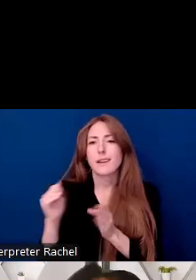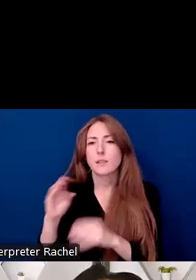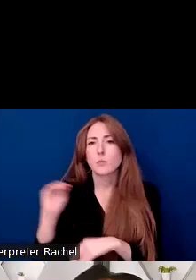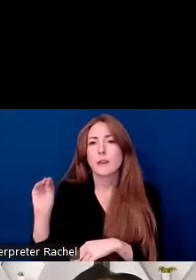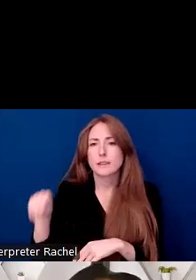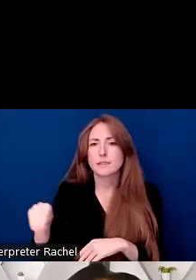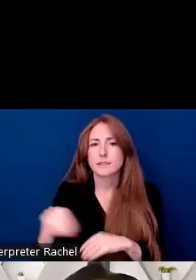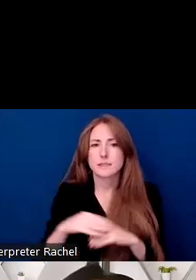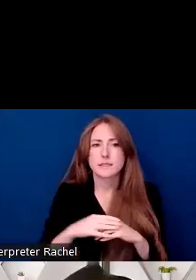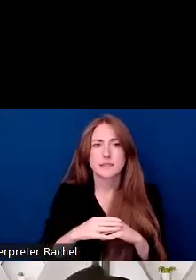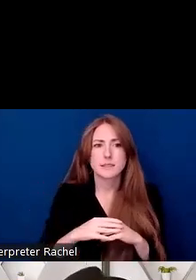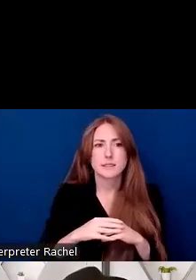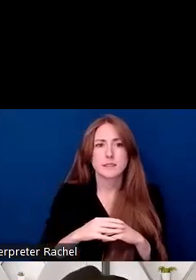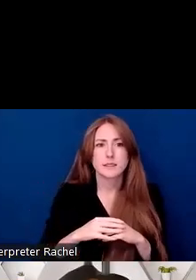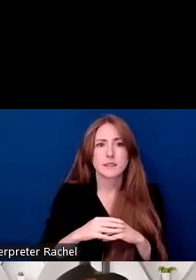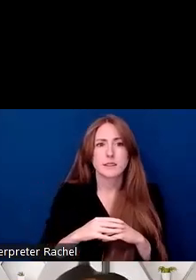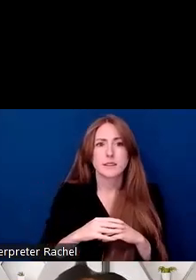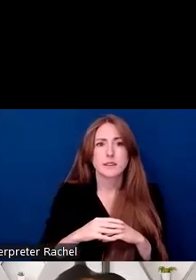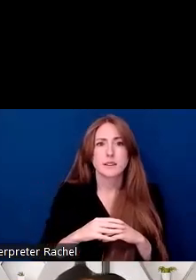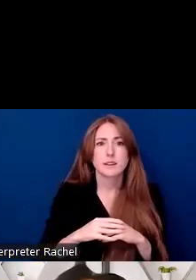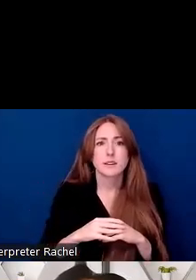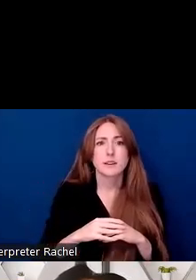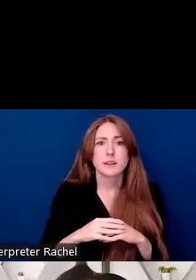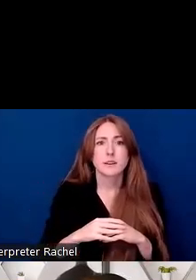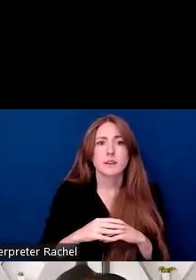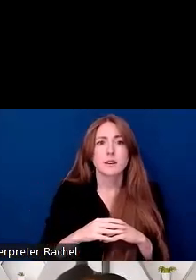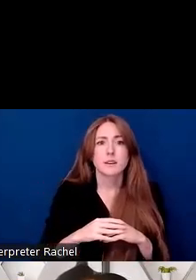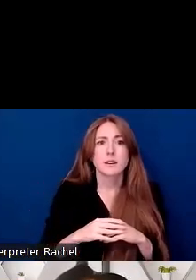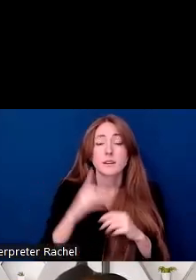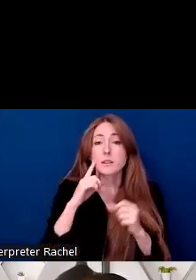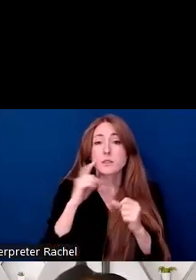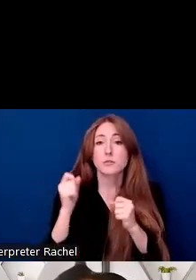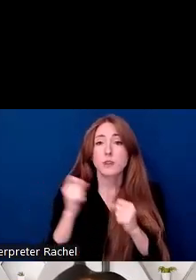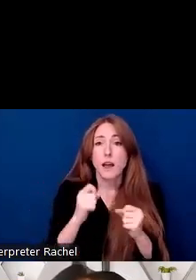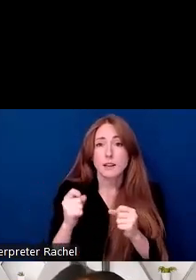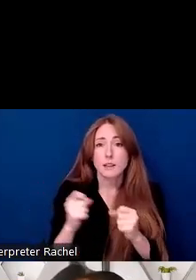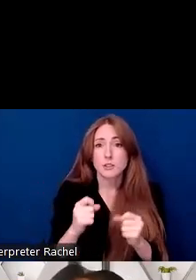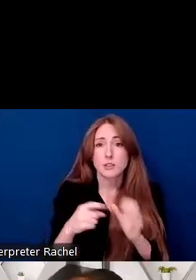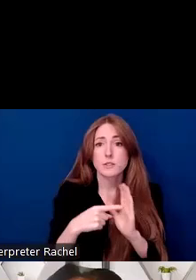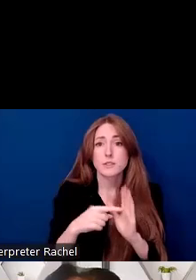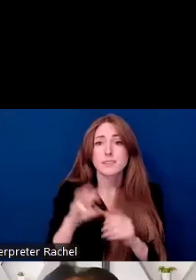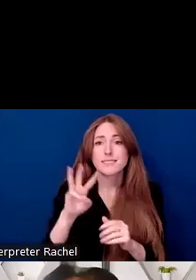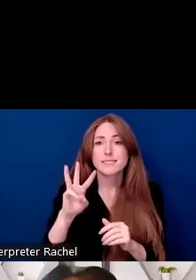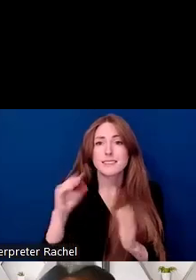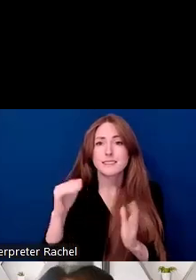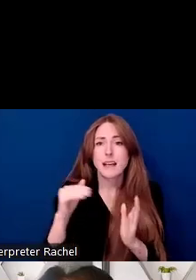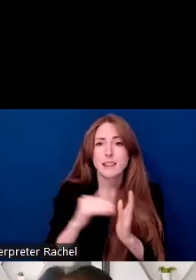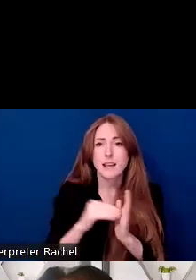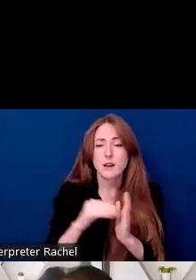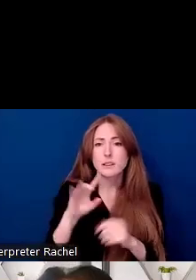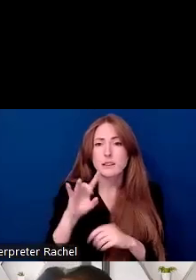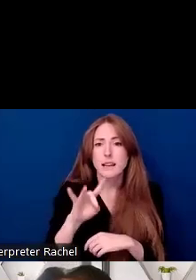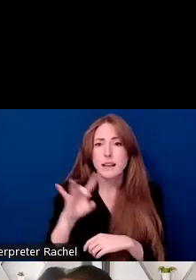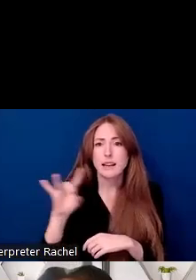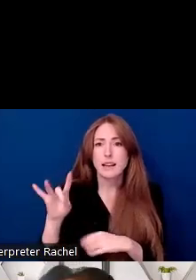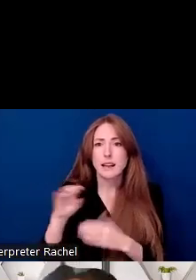The strategy yielded 6,088 records after removing publications. Sorry,